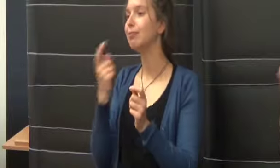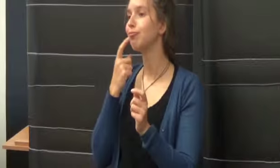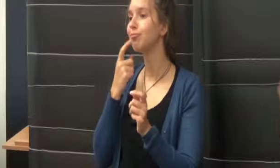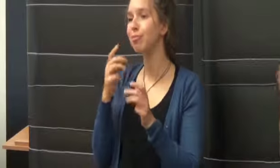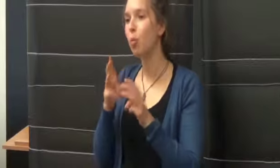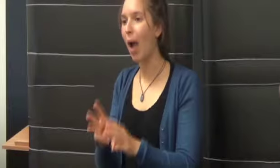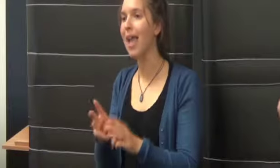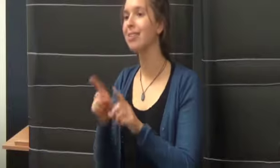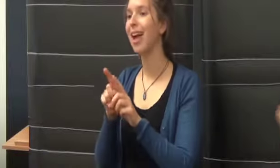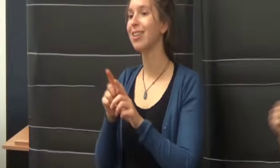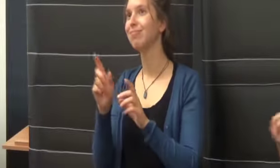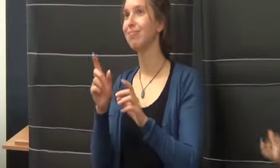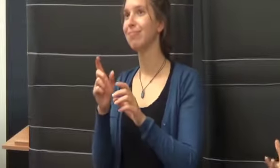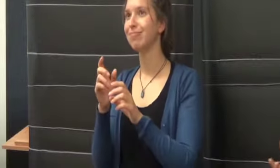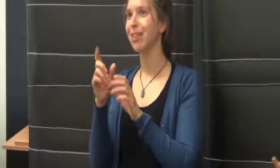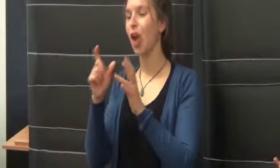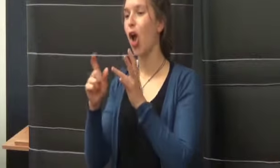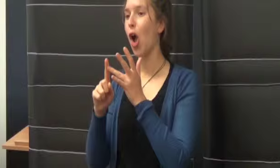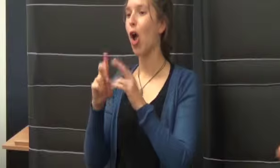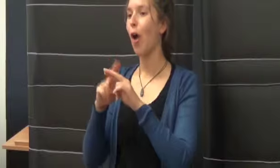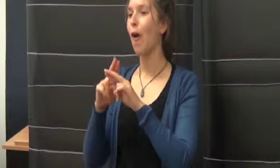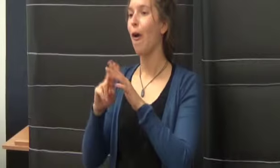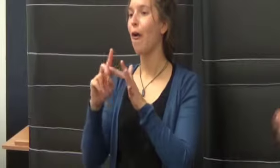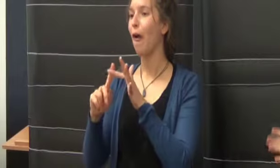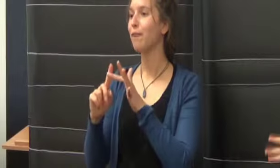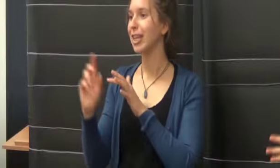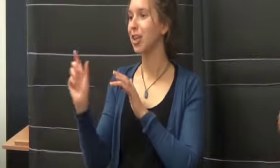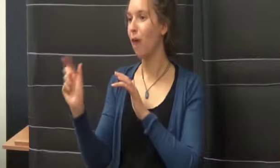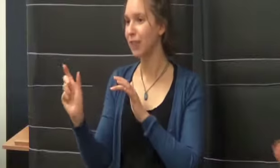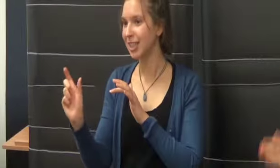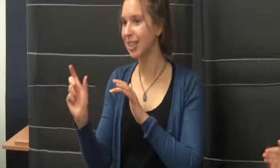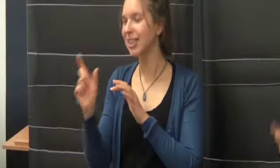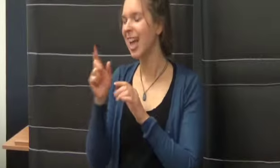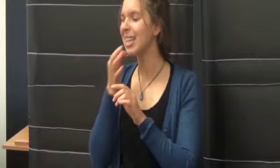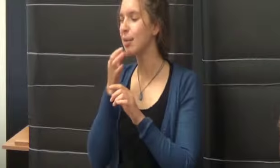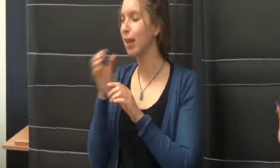With the 'coffee' that is a bit of a replacement, but you can work out with some people some